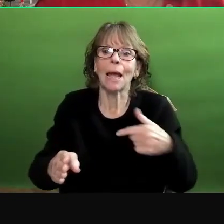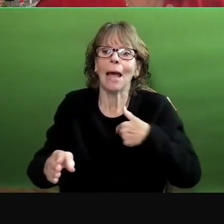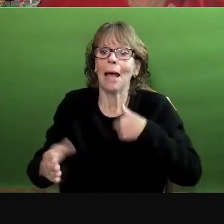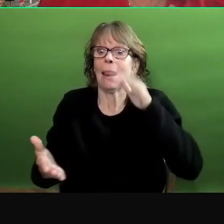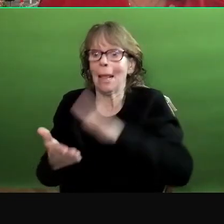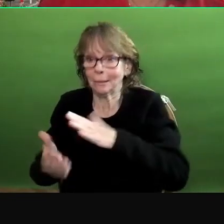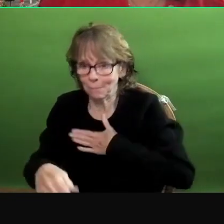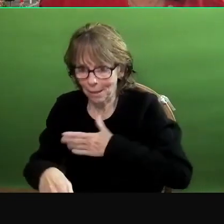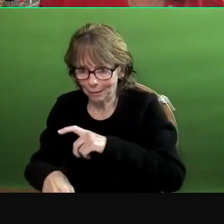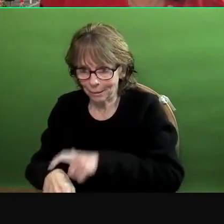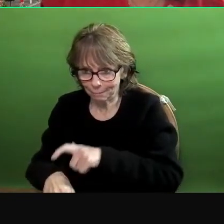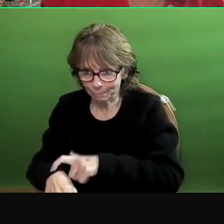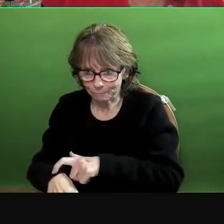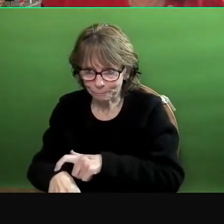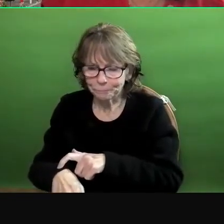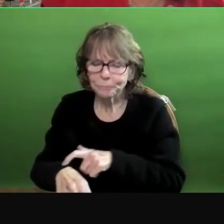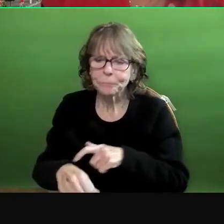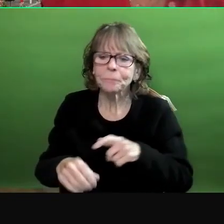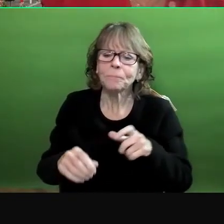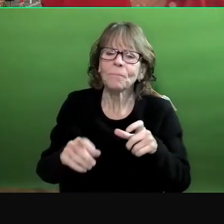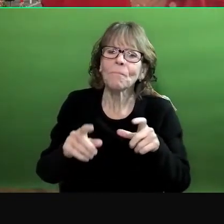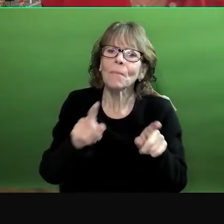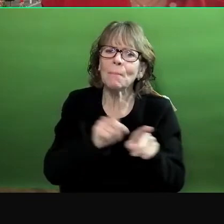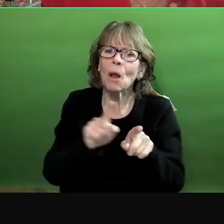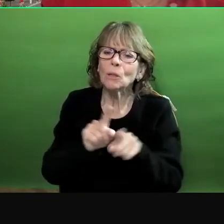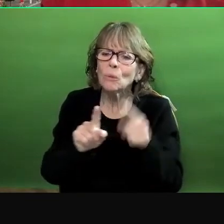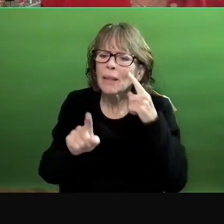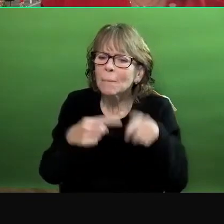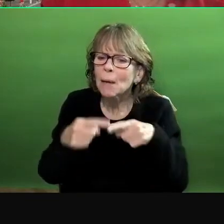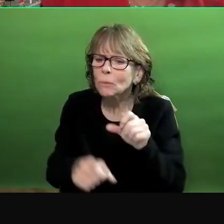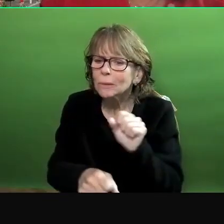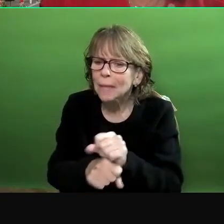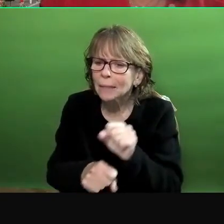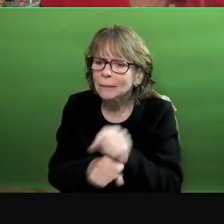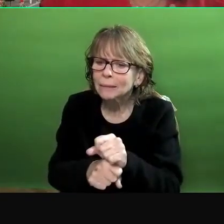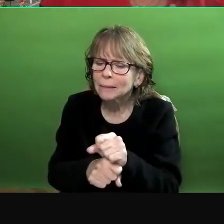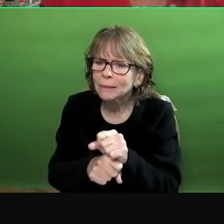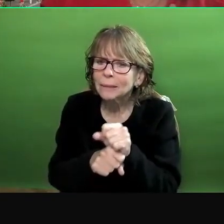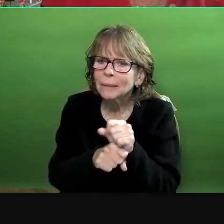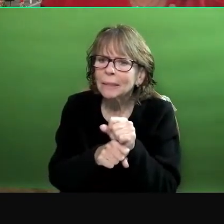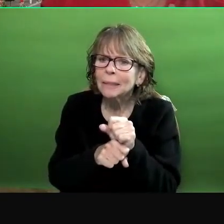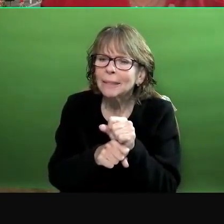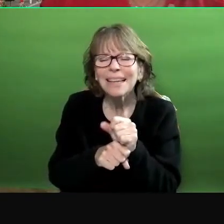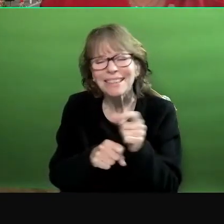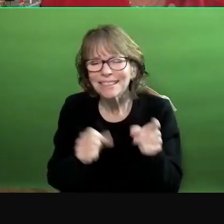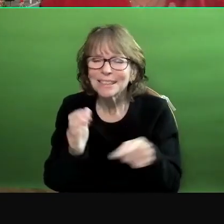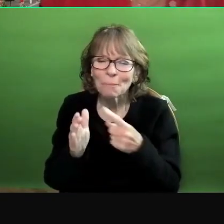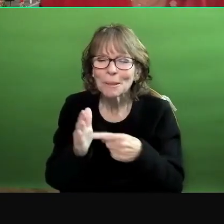out caregiving tasks and that falls in it and sometimes there's an overlap between the two.